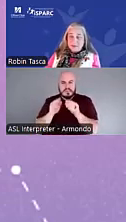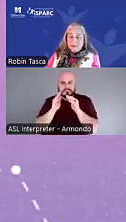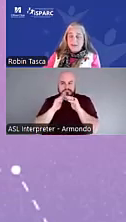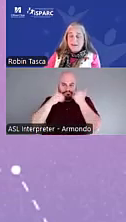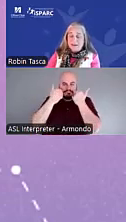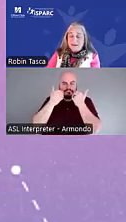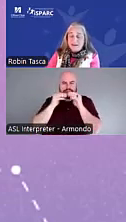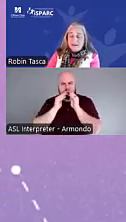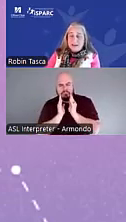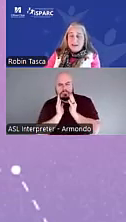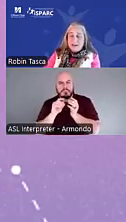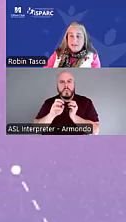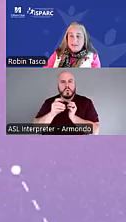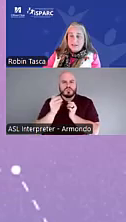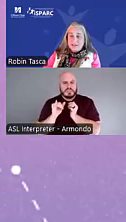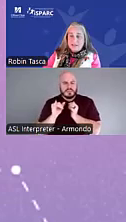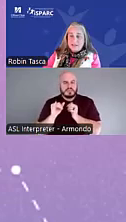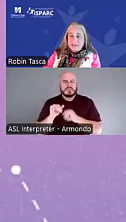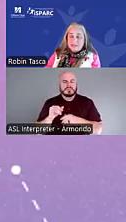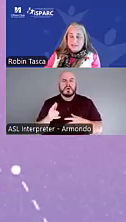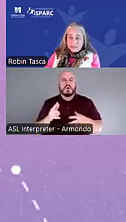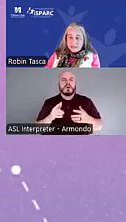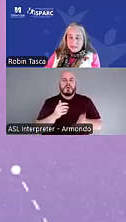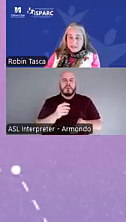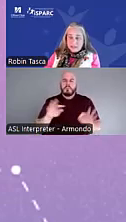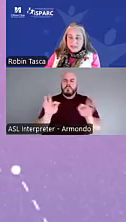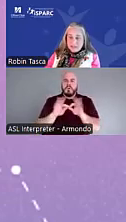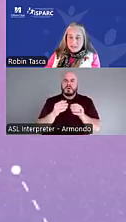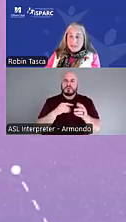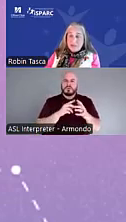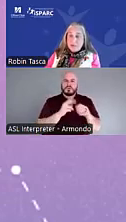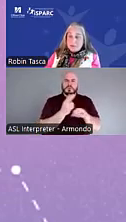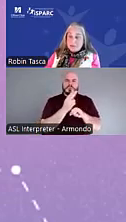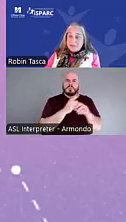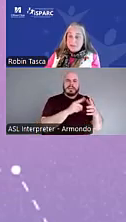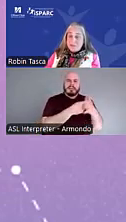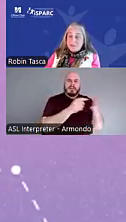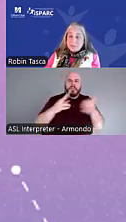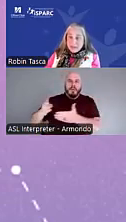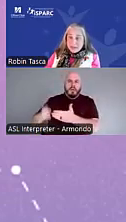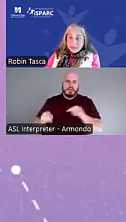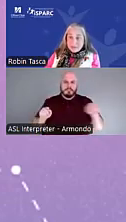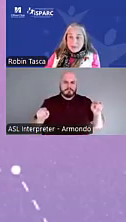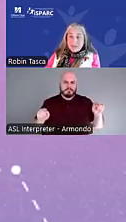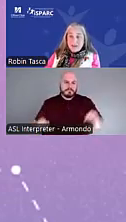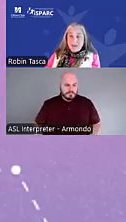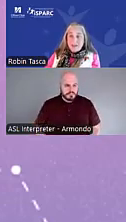So it can actually distort what your intended meaning is. You want to make sure you're using plain language